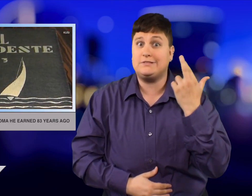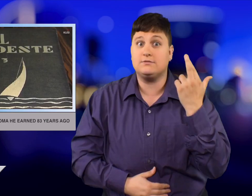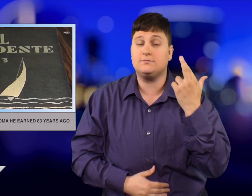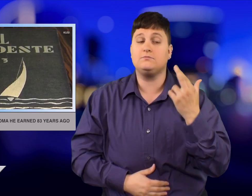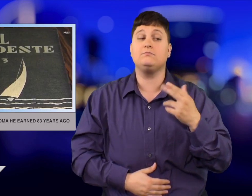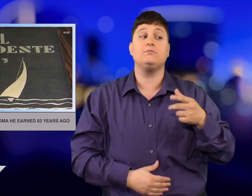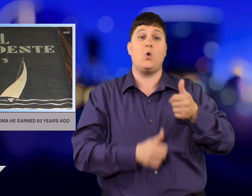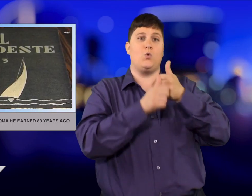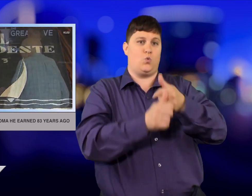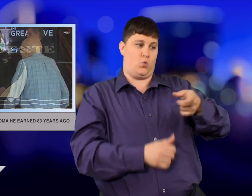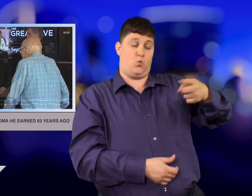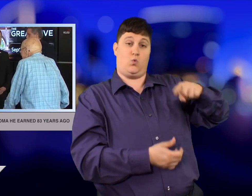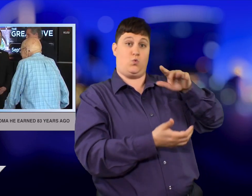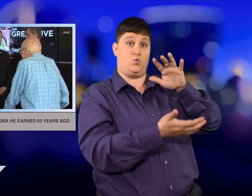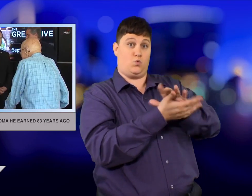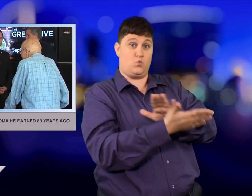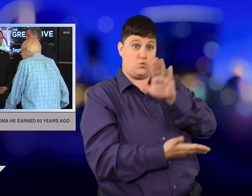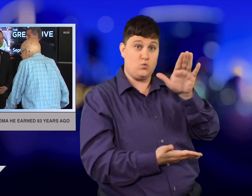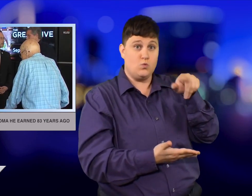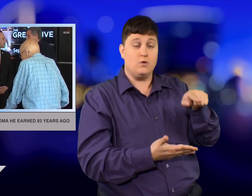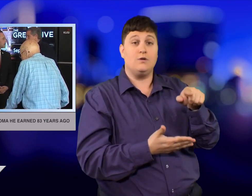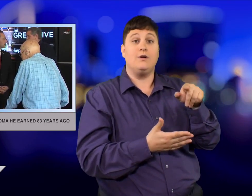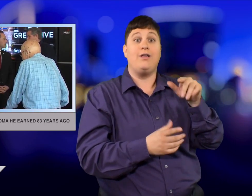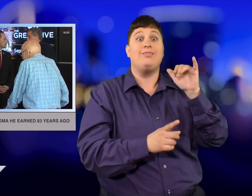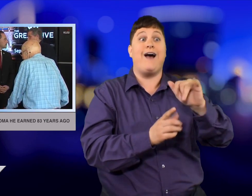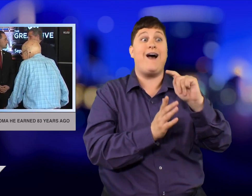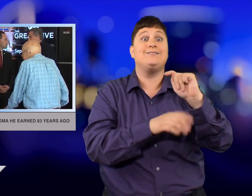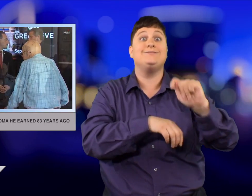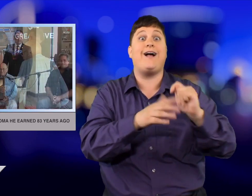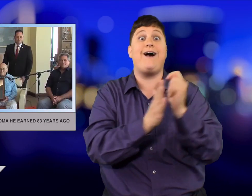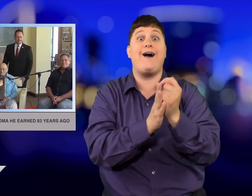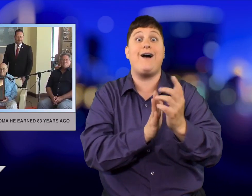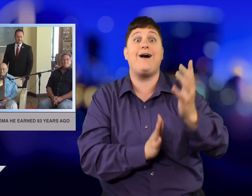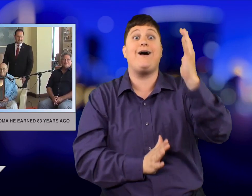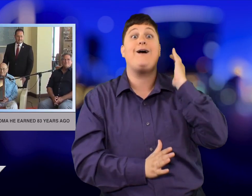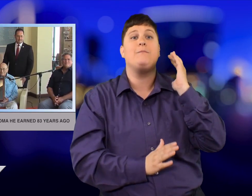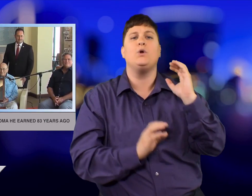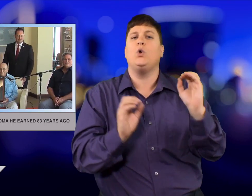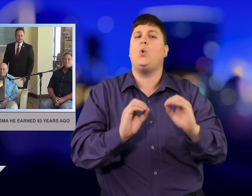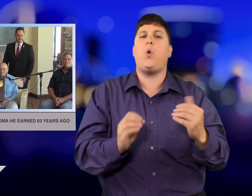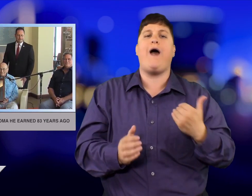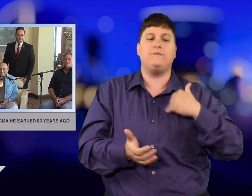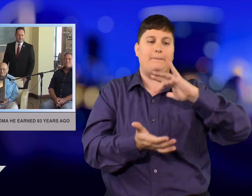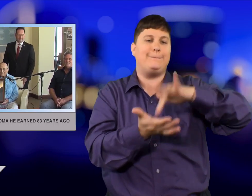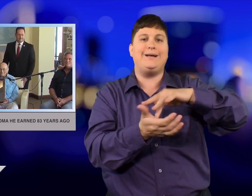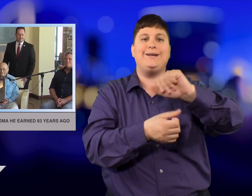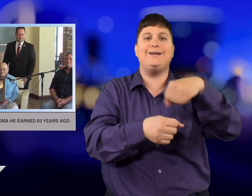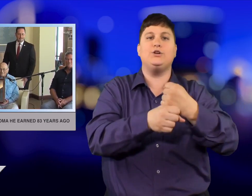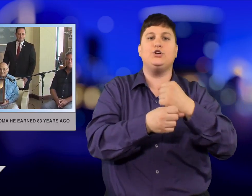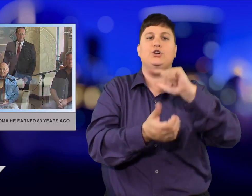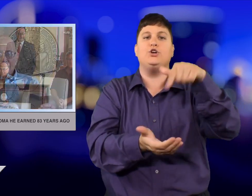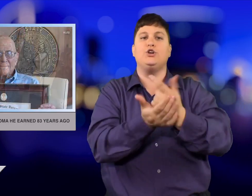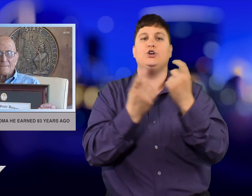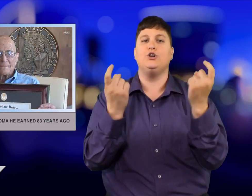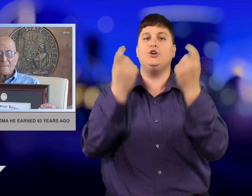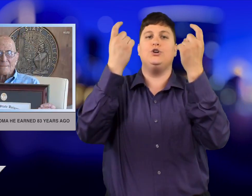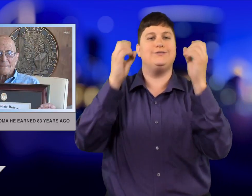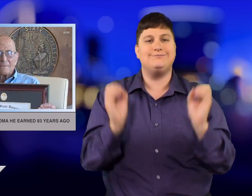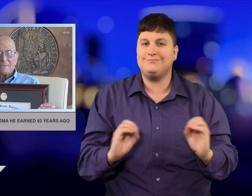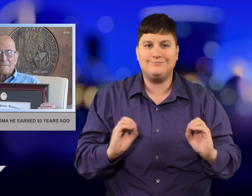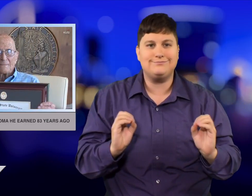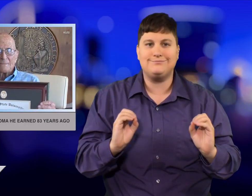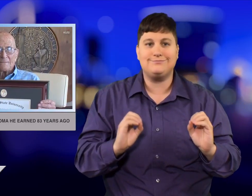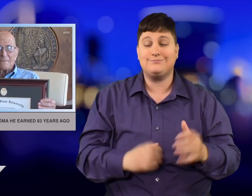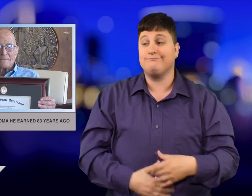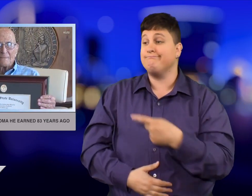The reason, according to the school, was there were no midterm graduation ceremonies at that time.